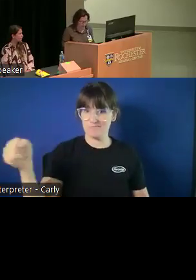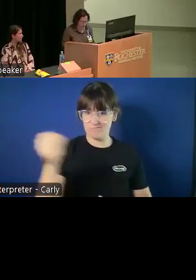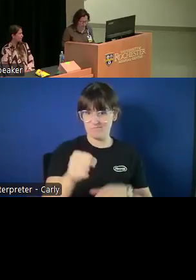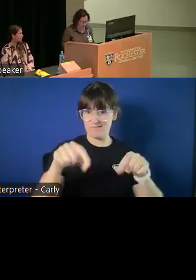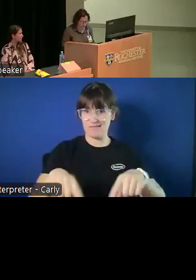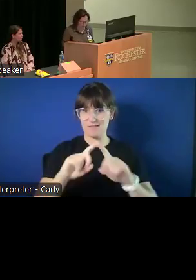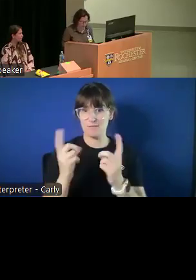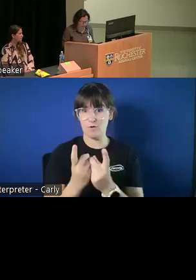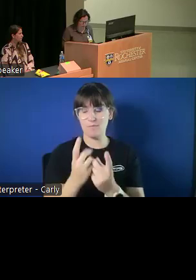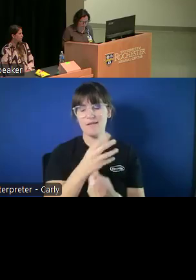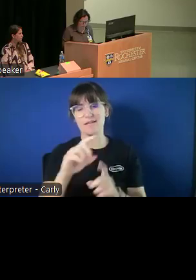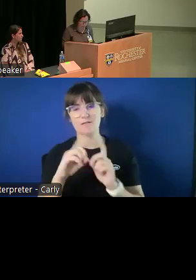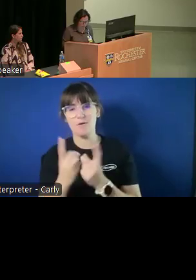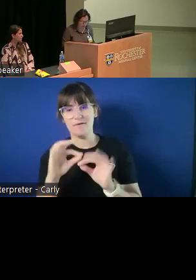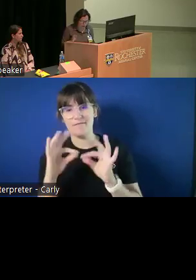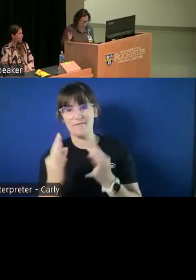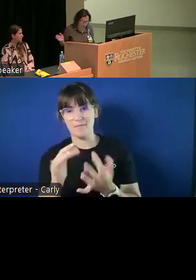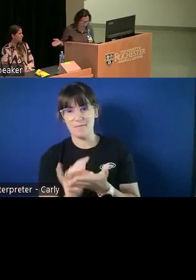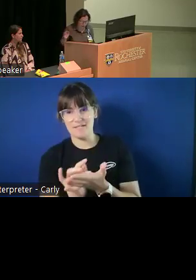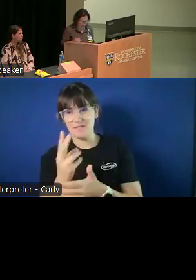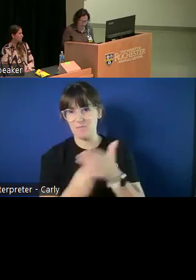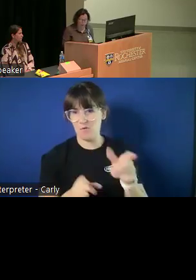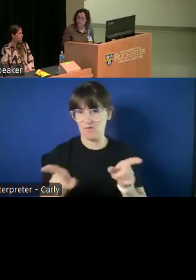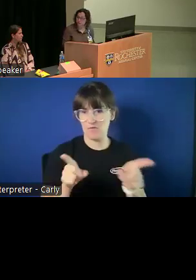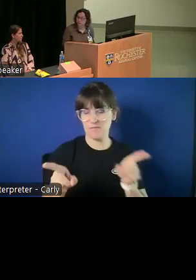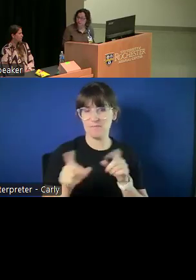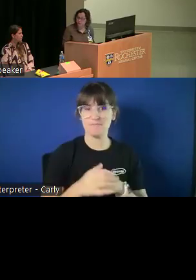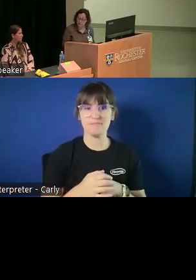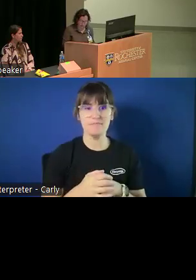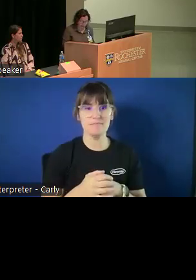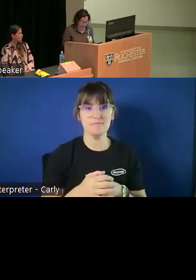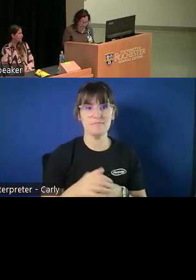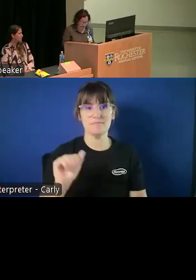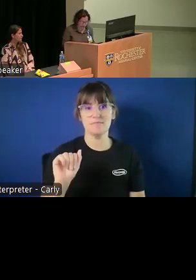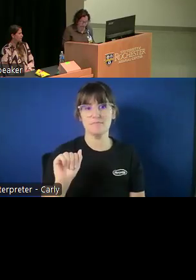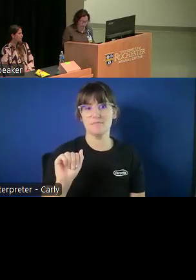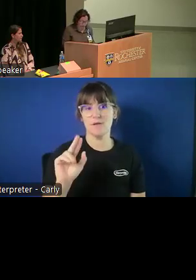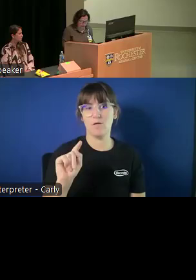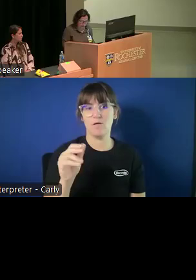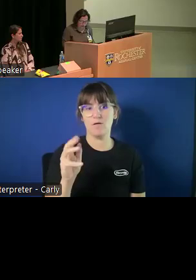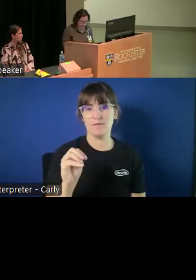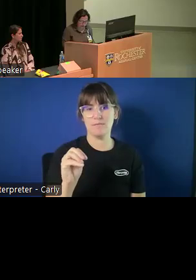as the department of family medicine dr dr autumn Gyos uh sitted to seated to my right is associate